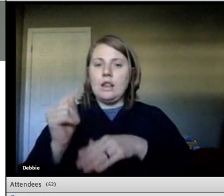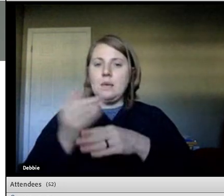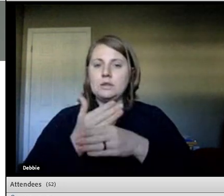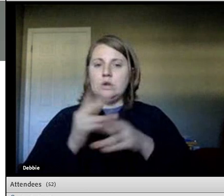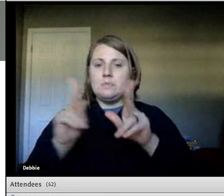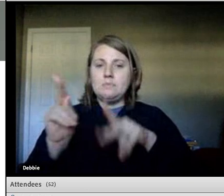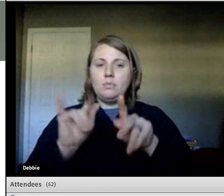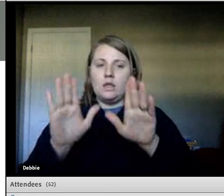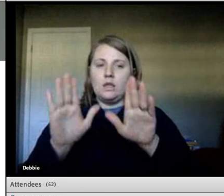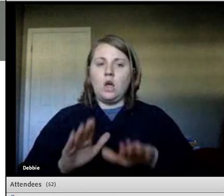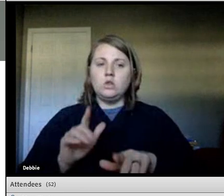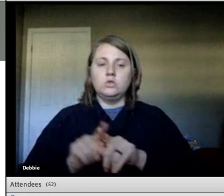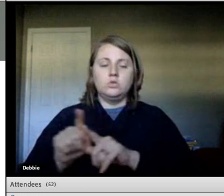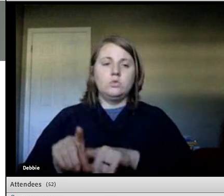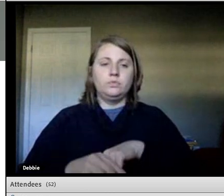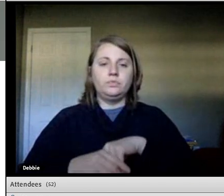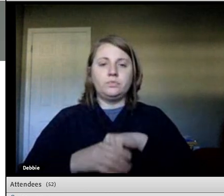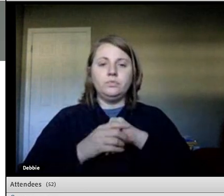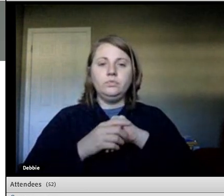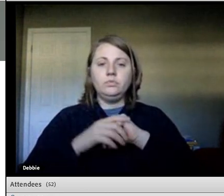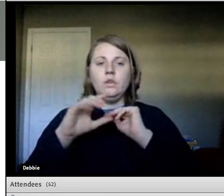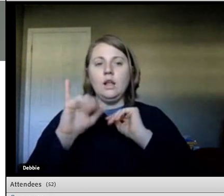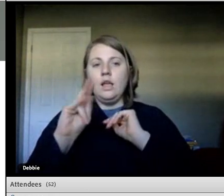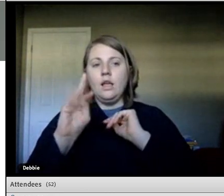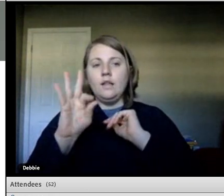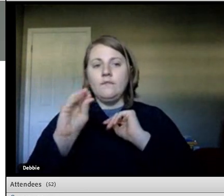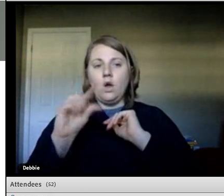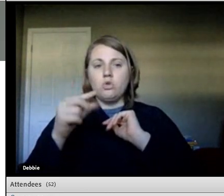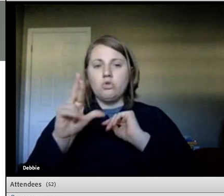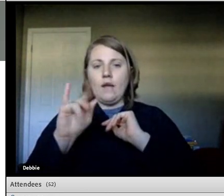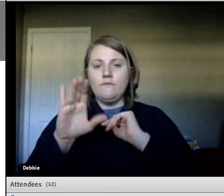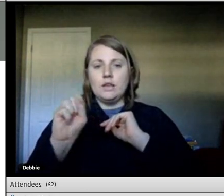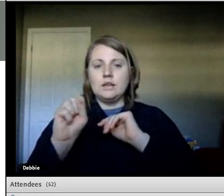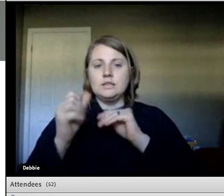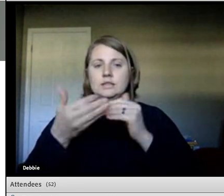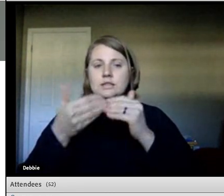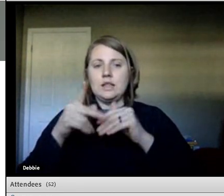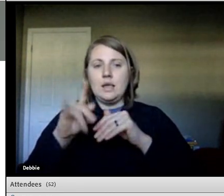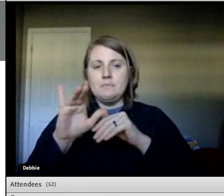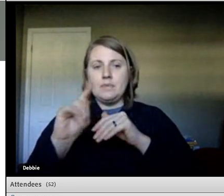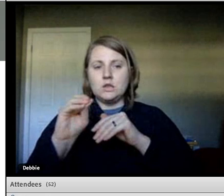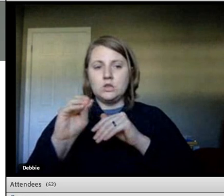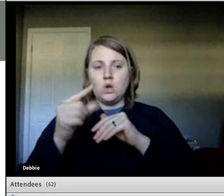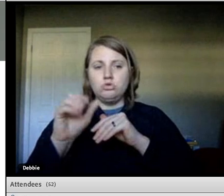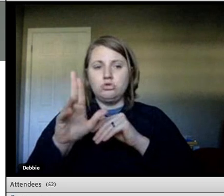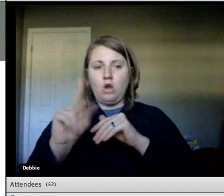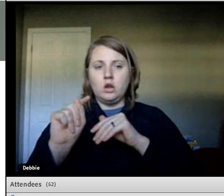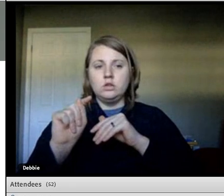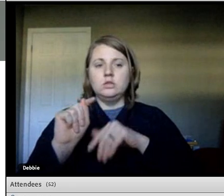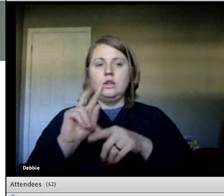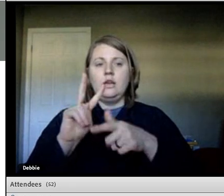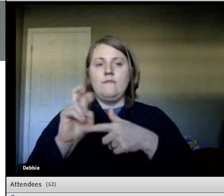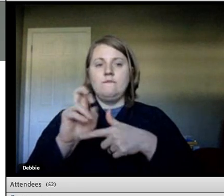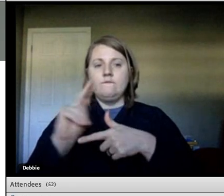Infographics: easily Piktochart and Venngage. They all have their freemium software, so all of them have a certain amount